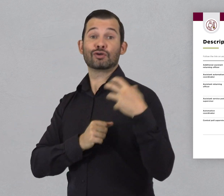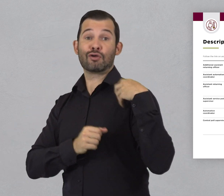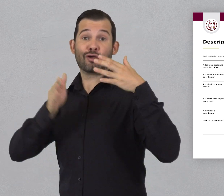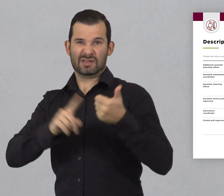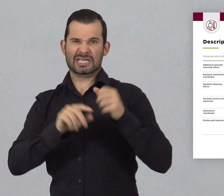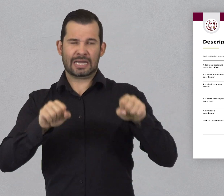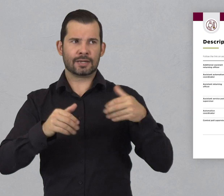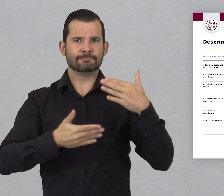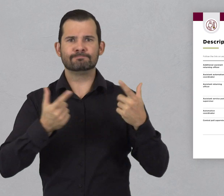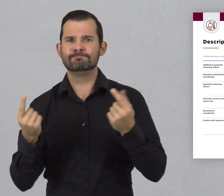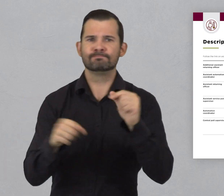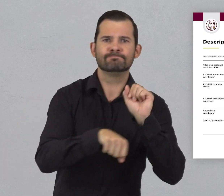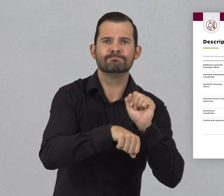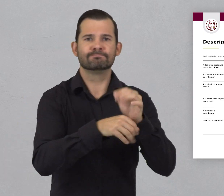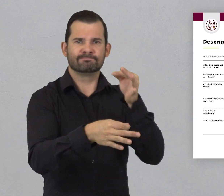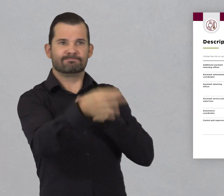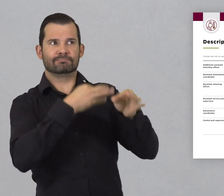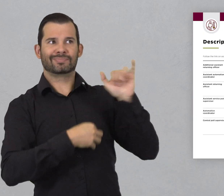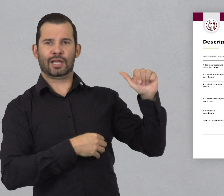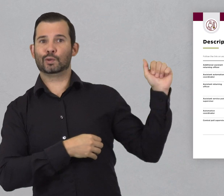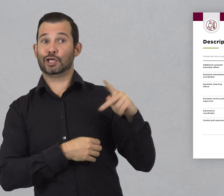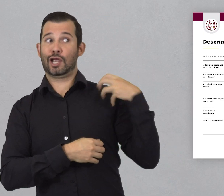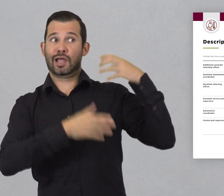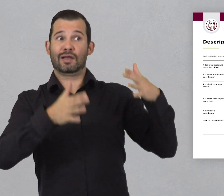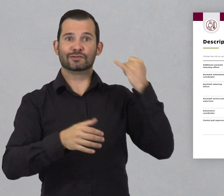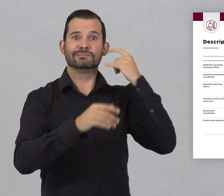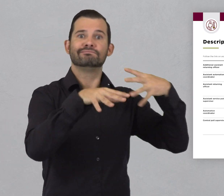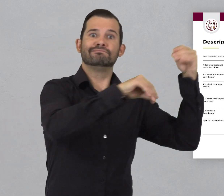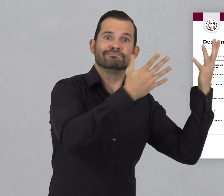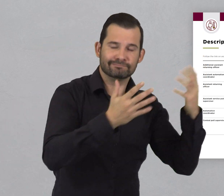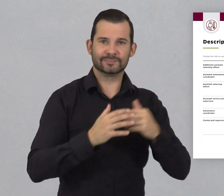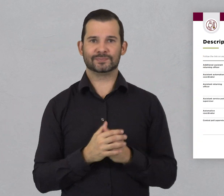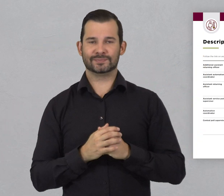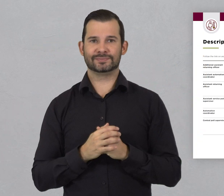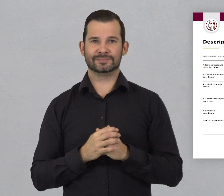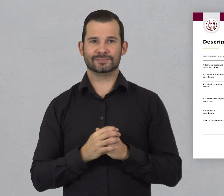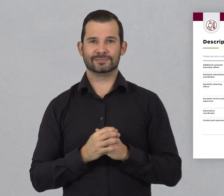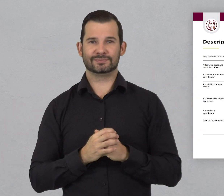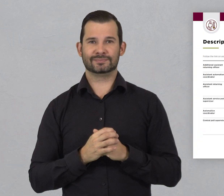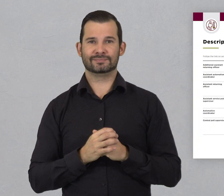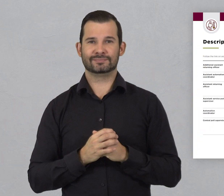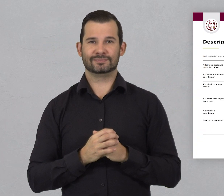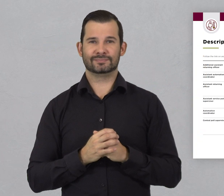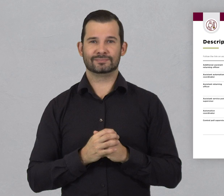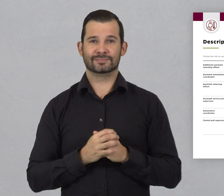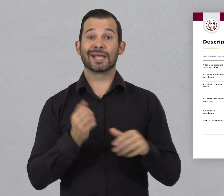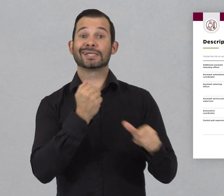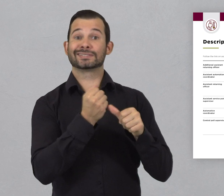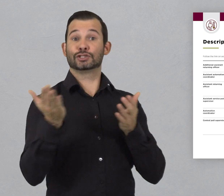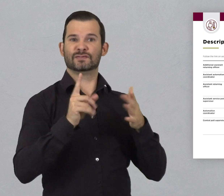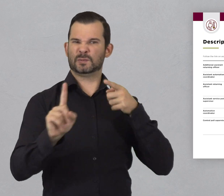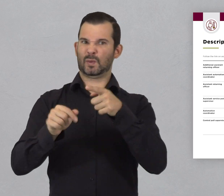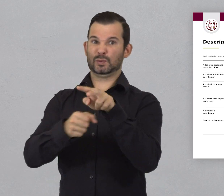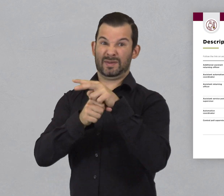officer may act in place of the returning officer. Assistant service point supervisor: The assistant